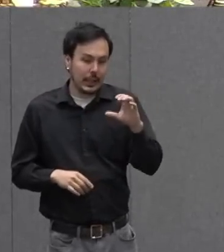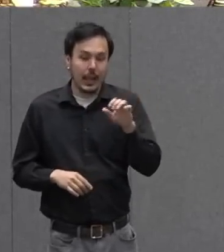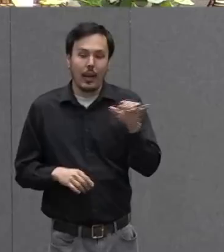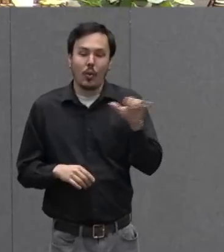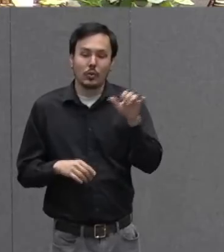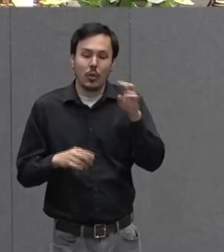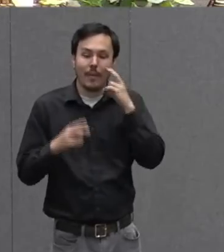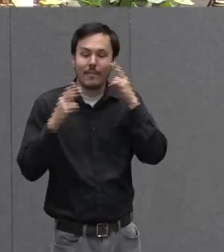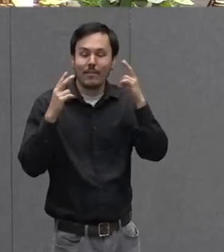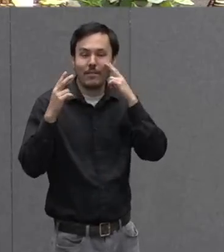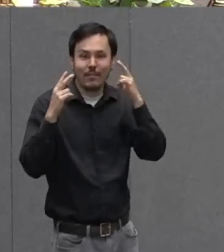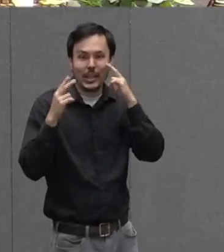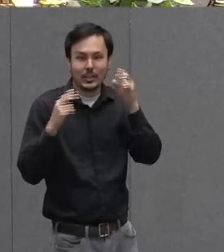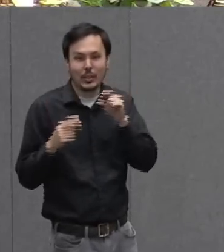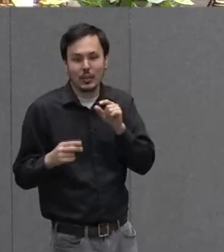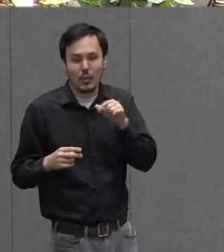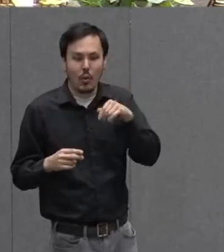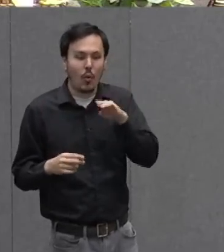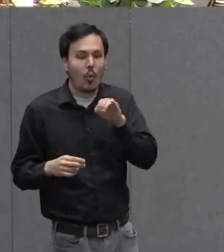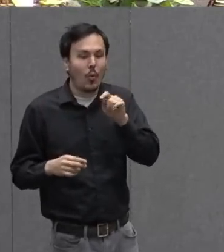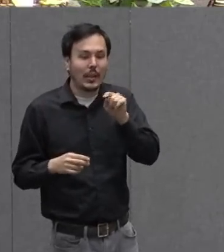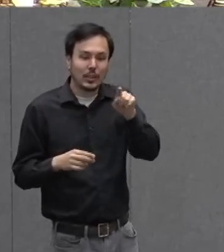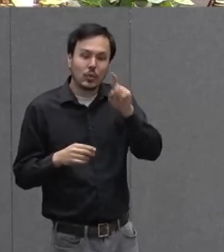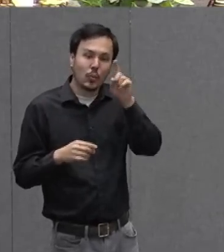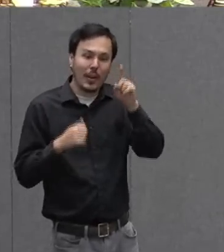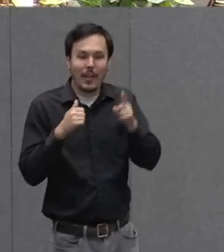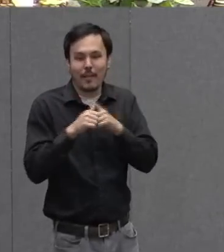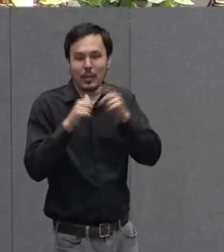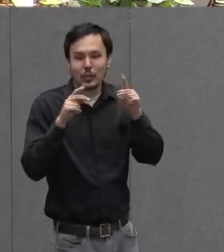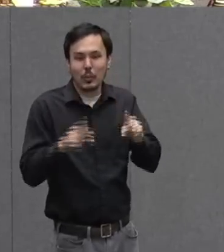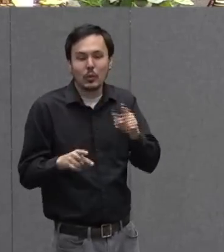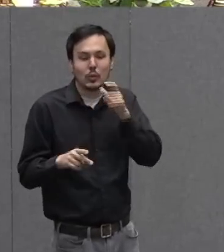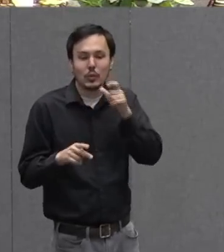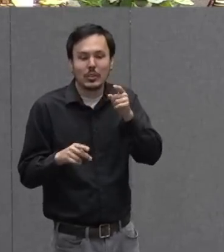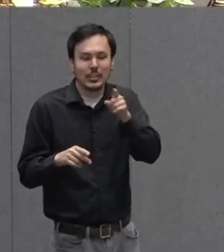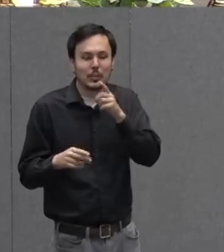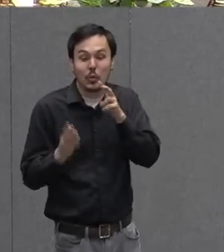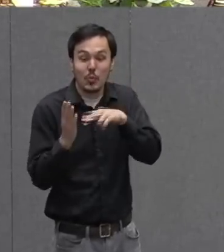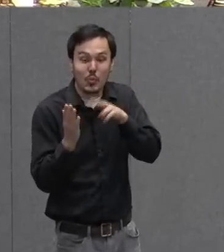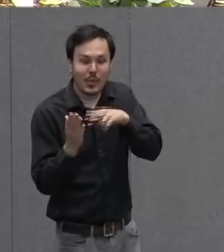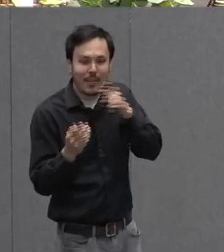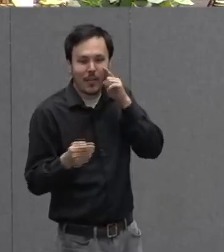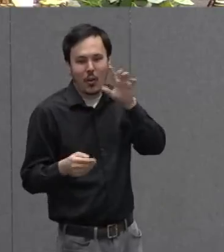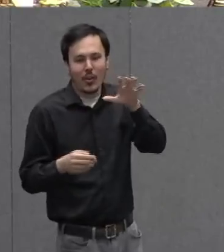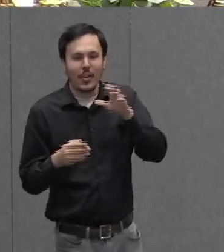She was one of our first shout outs reading to her dog, so we've given a shout out to the students who are out there